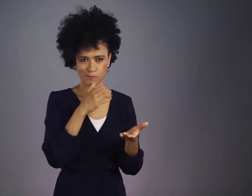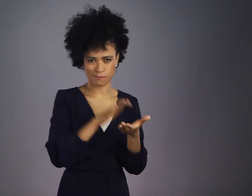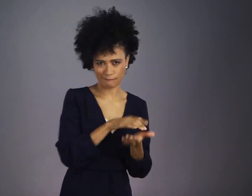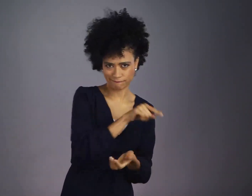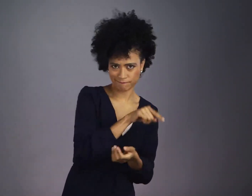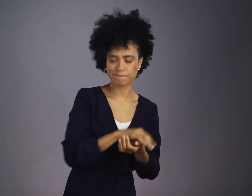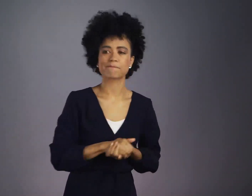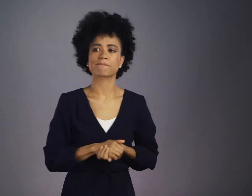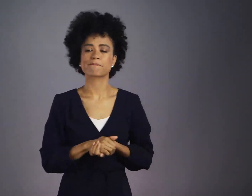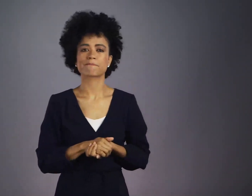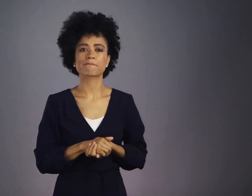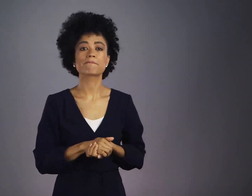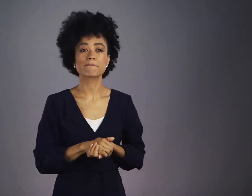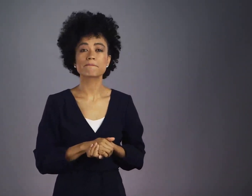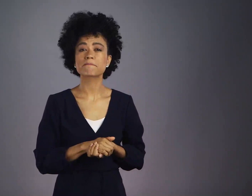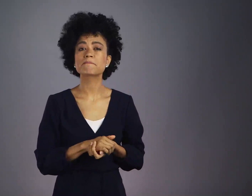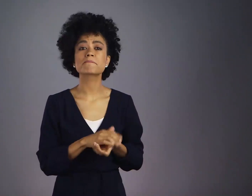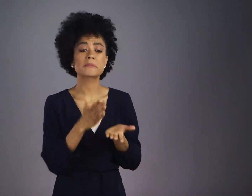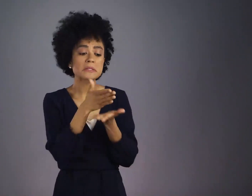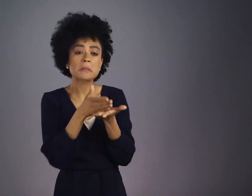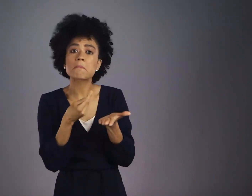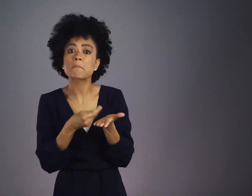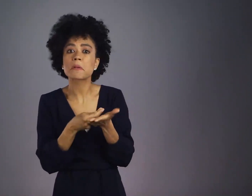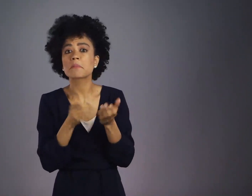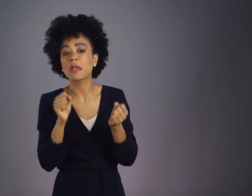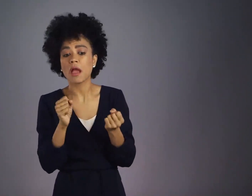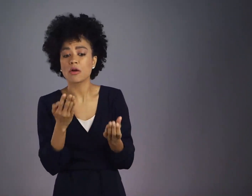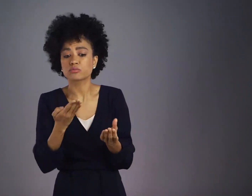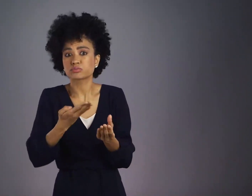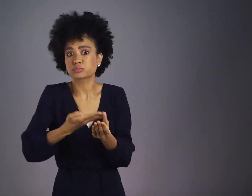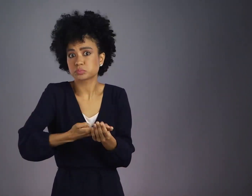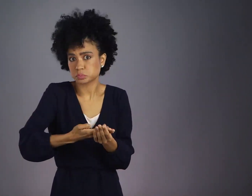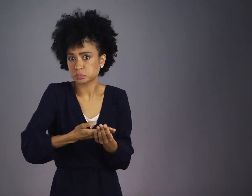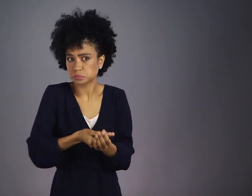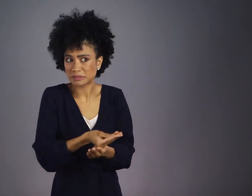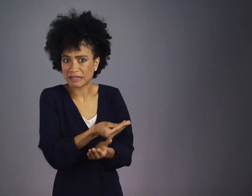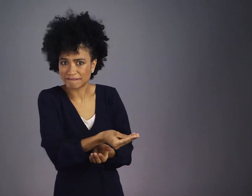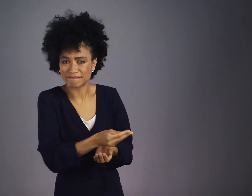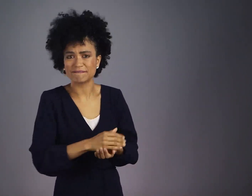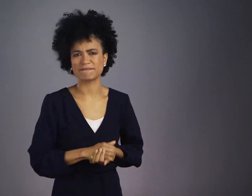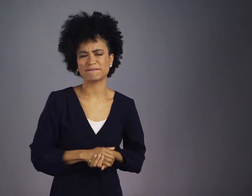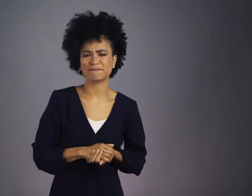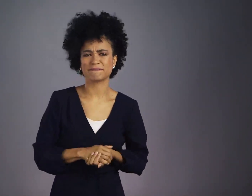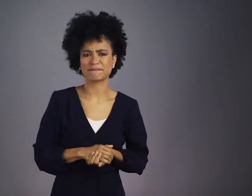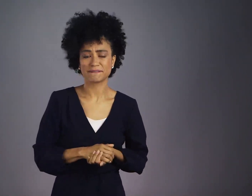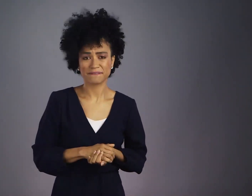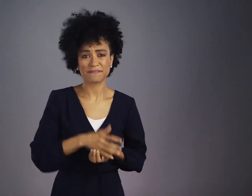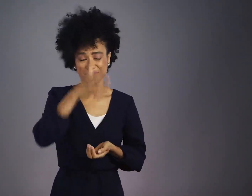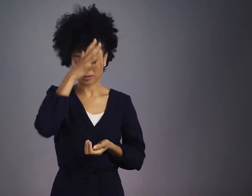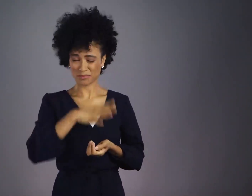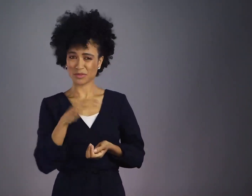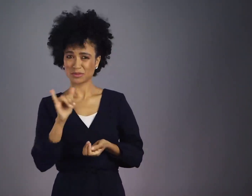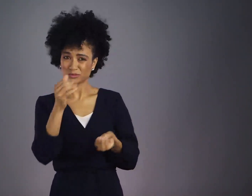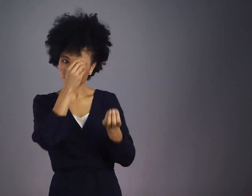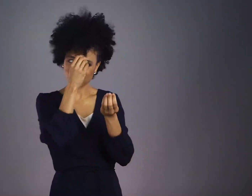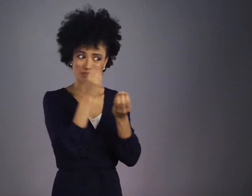He did, and also sent a small amount of money. He told her what he would try to do in the future.